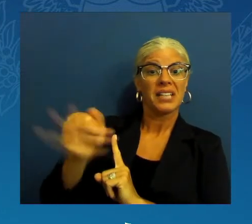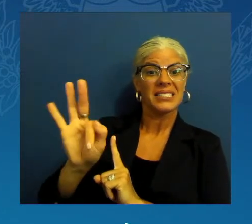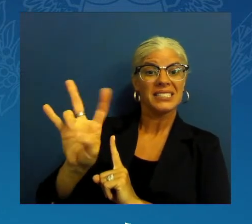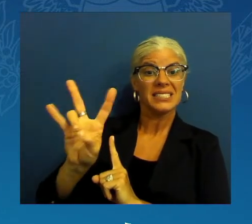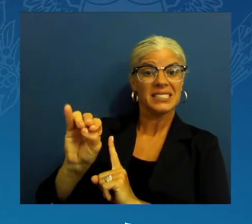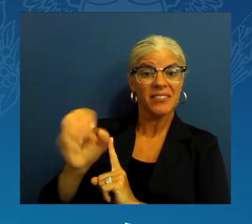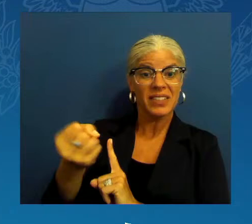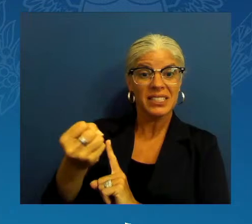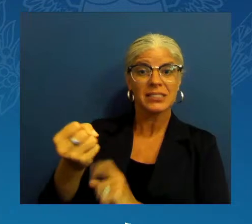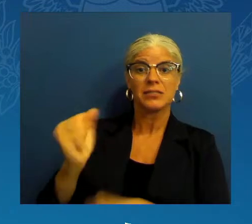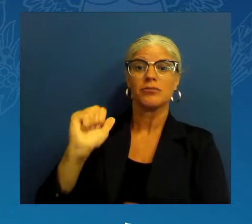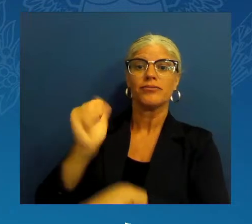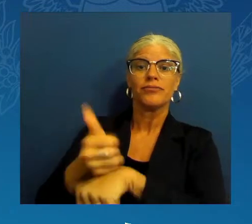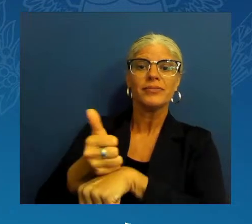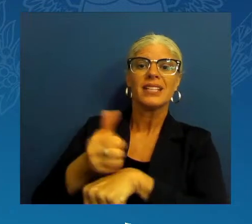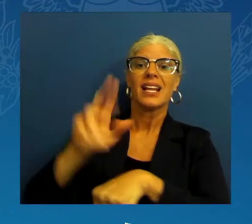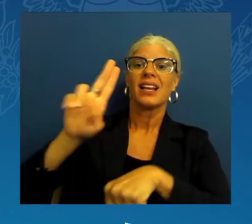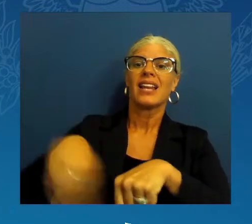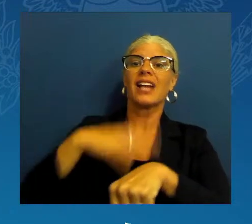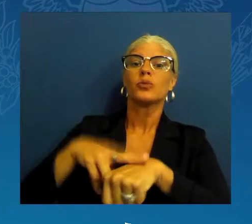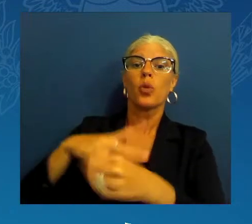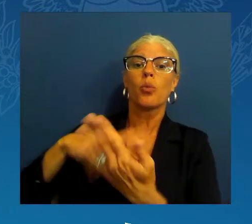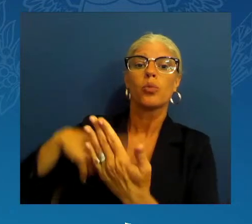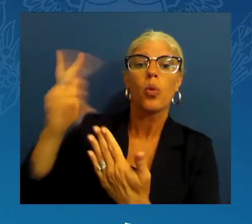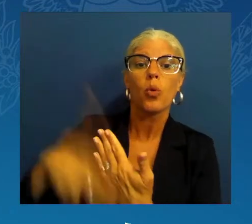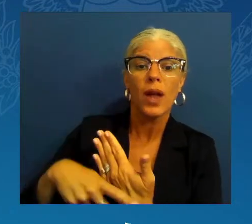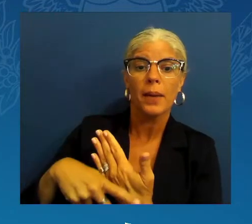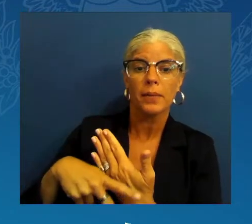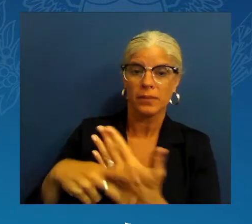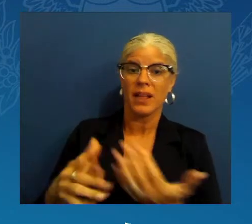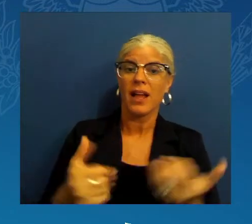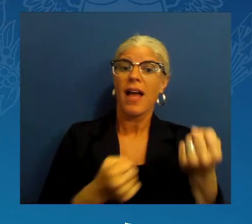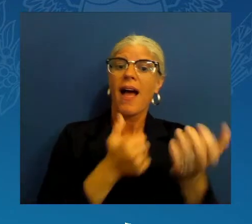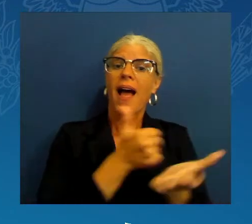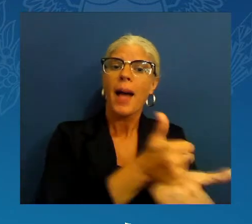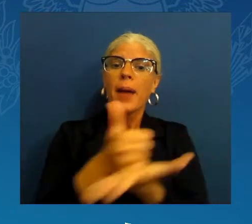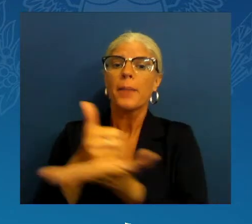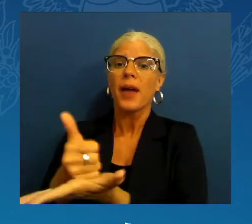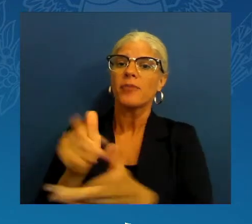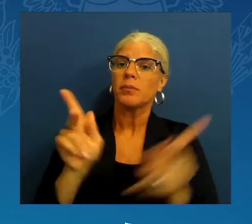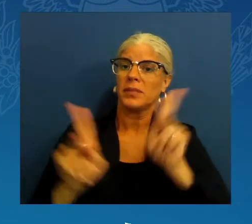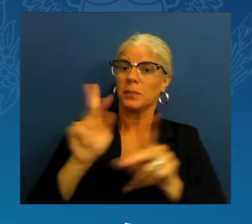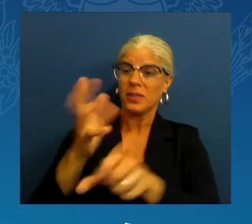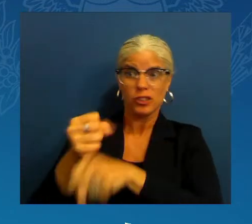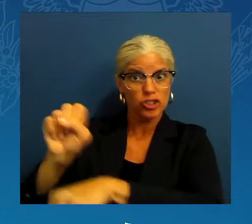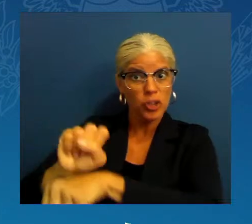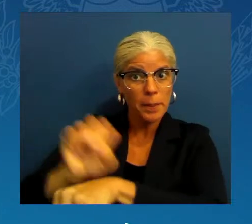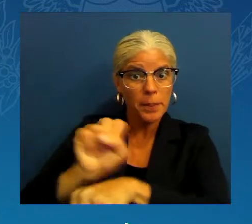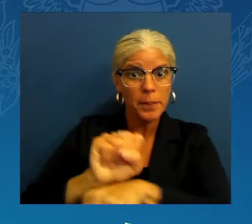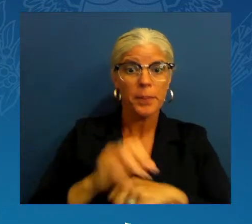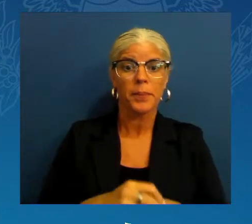In the 1990s, you formed a partnership with St. Jude to fight childhood cancer.